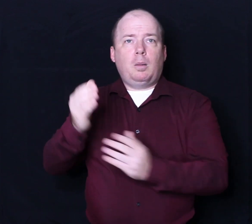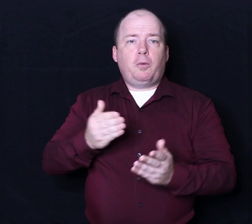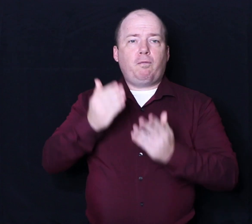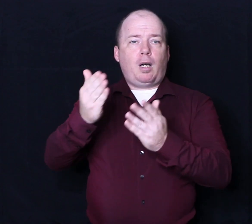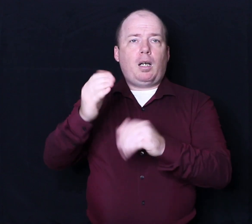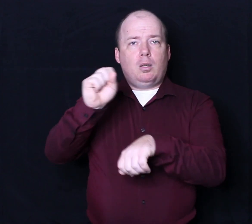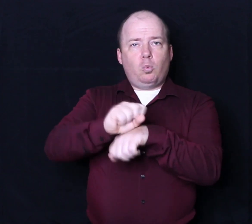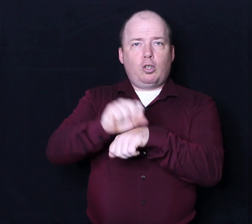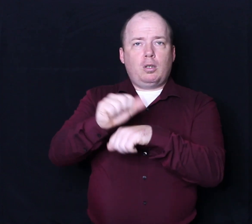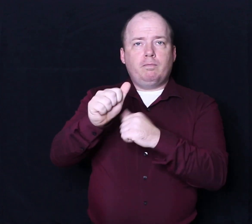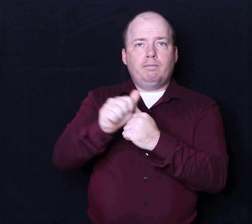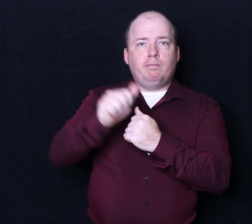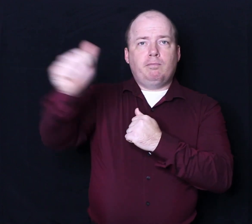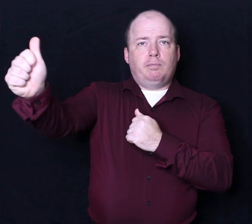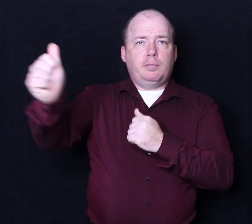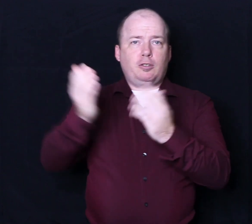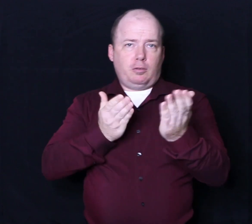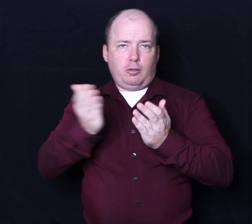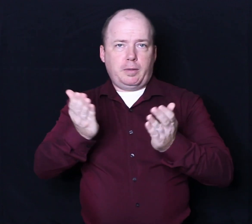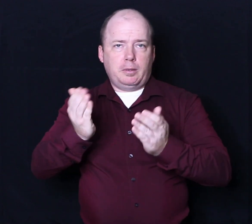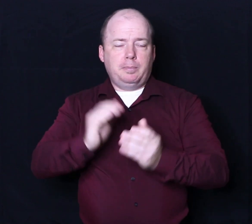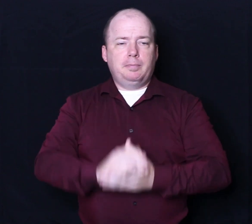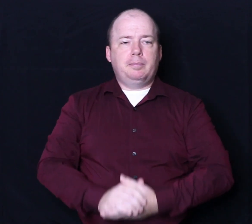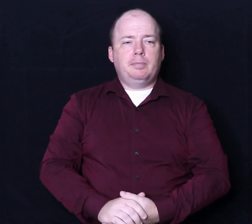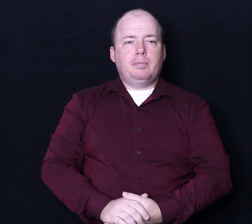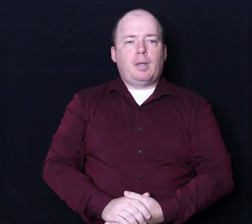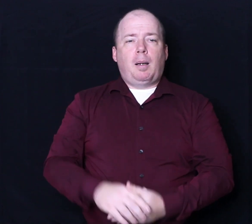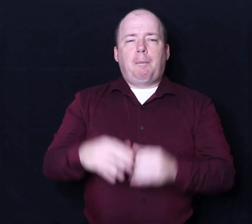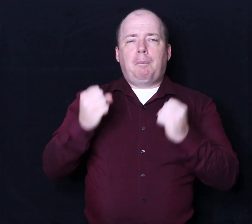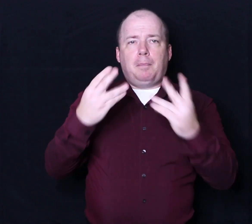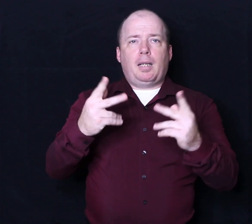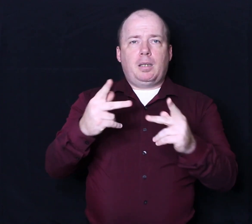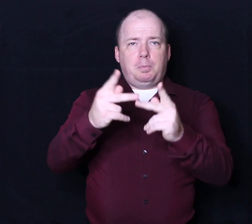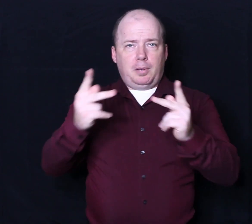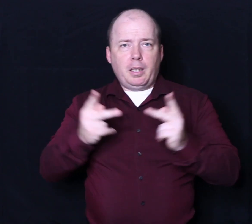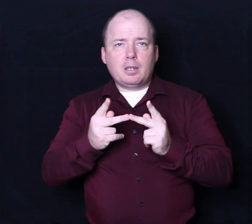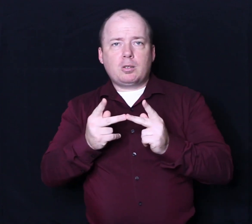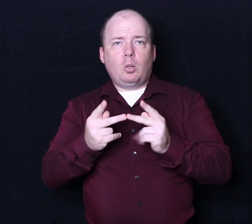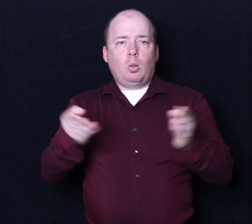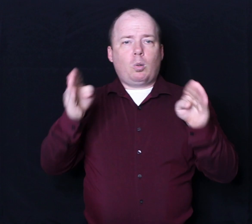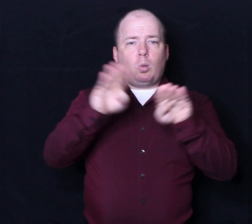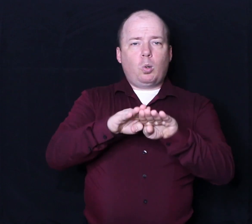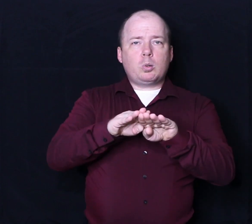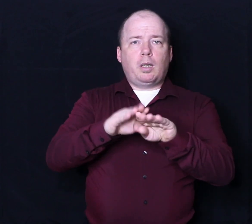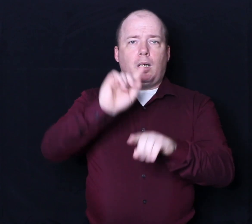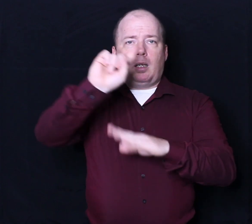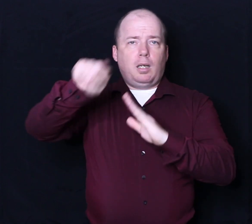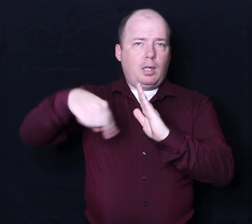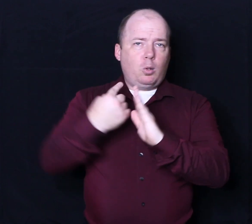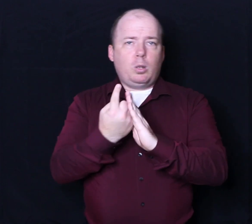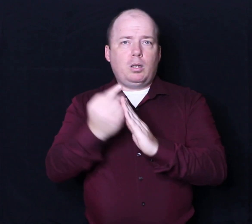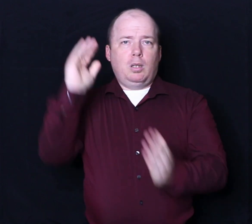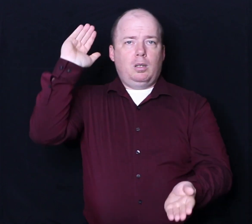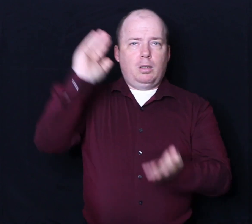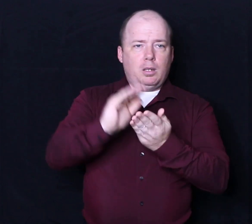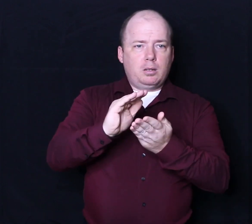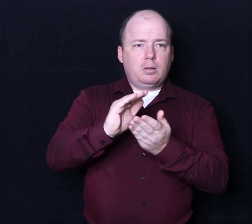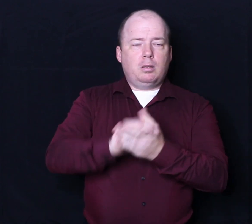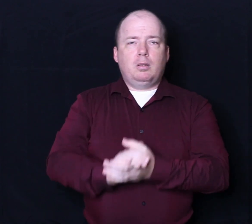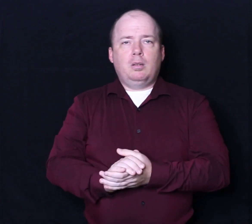now provide remote services. More places may close or have hours reduced